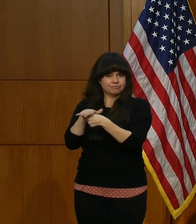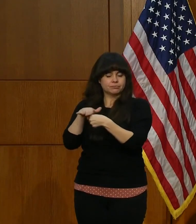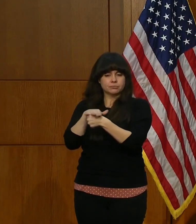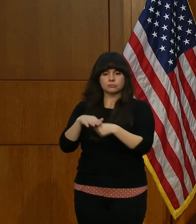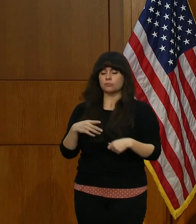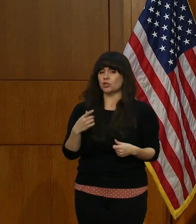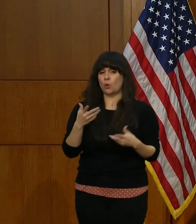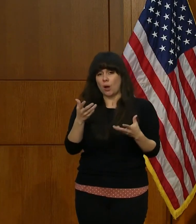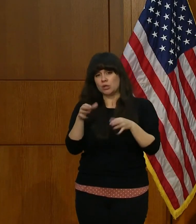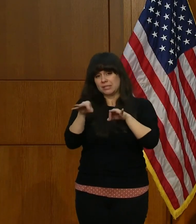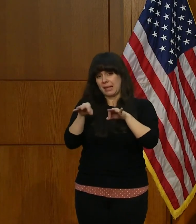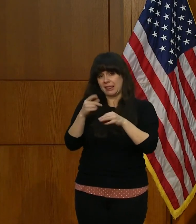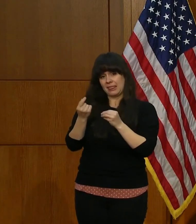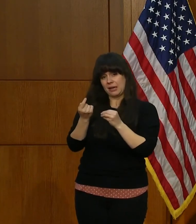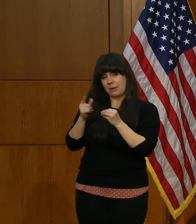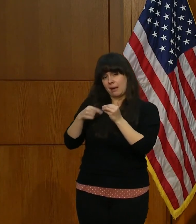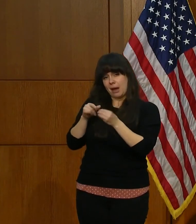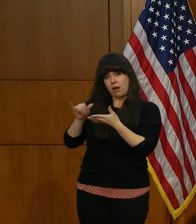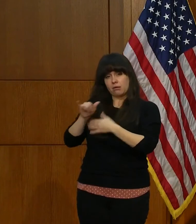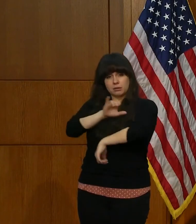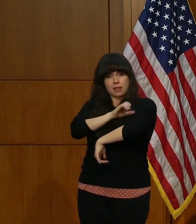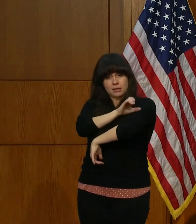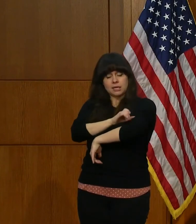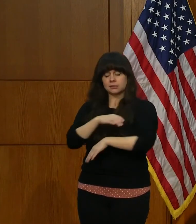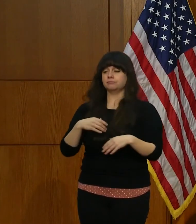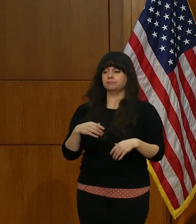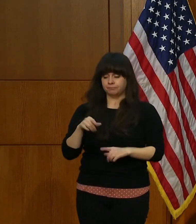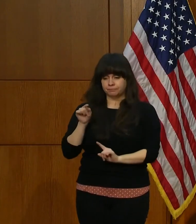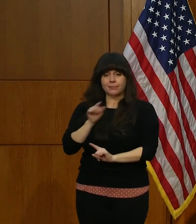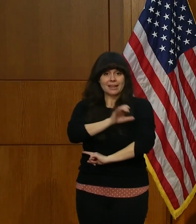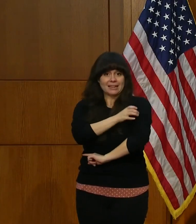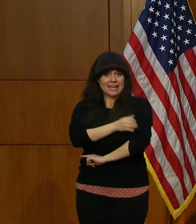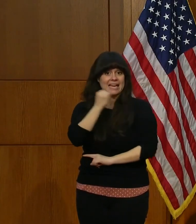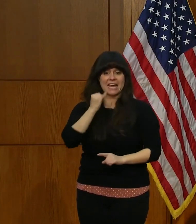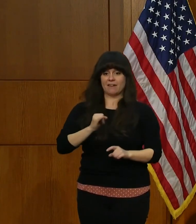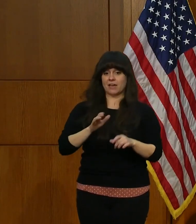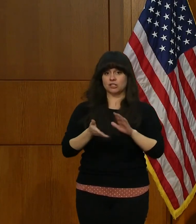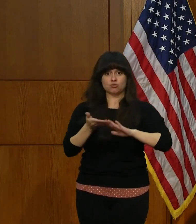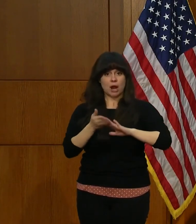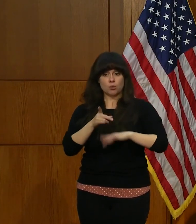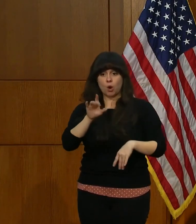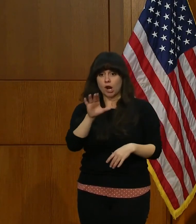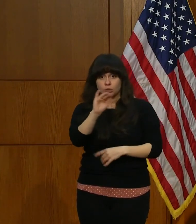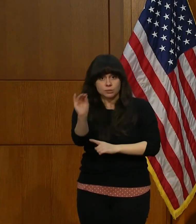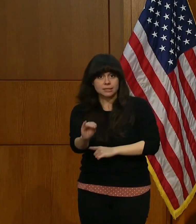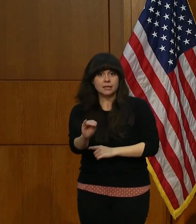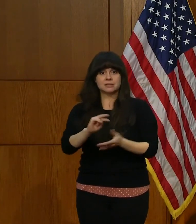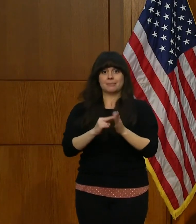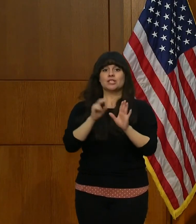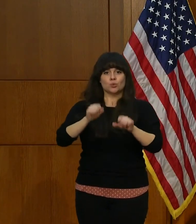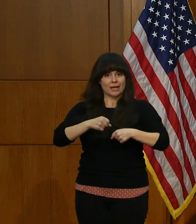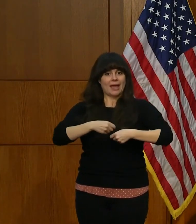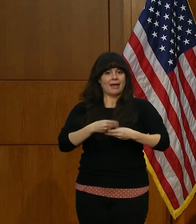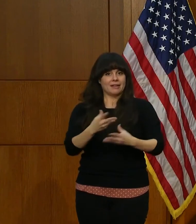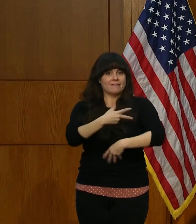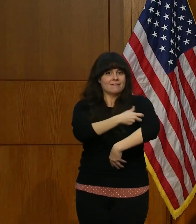HOSPITAL CAMPUS, AND IF I MAY, I'D LIKE TO KNOW. JUST TAKE A MOMENT TO TELL YOU A LITTLE BIT ABOUT THAT CLINIC WHEN OUR